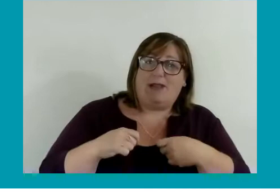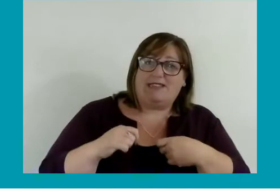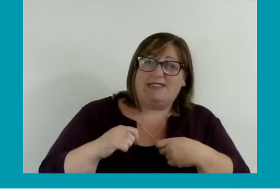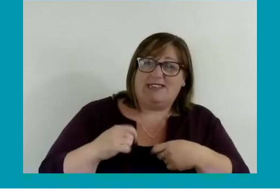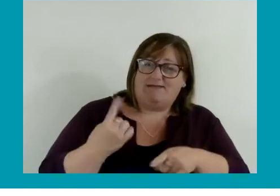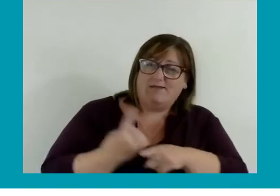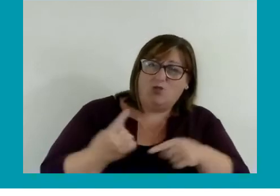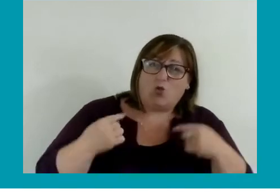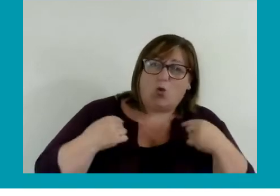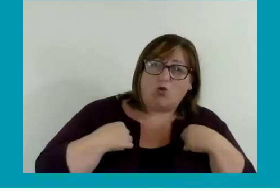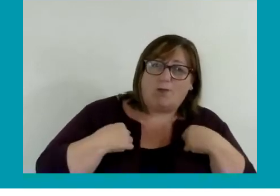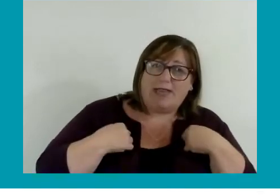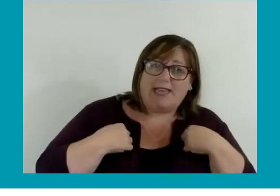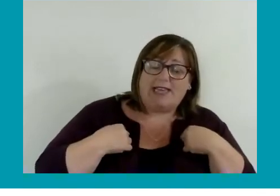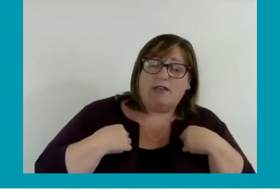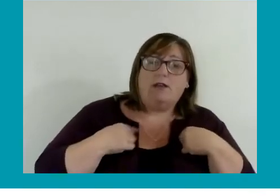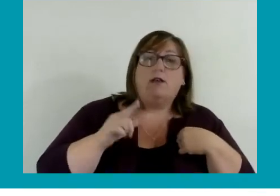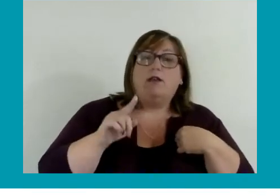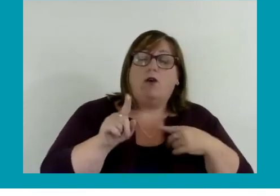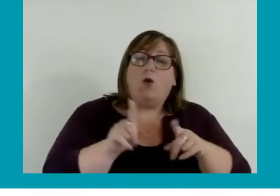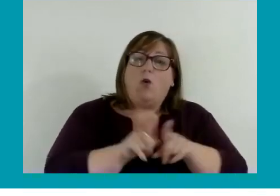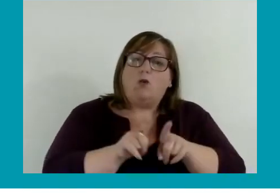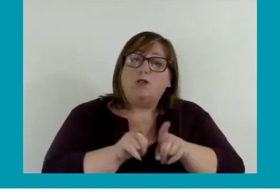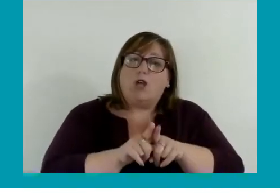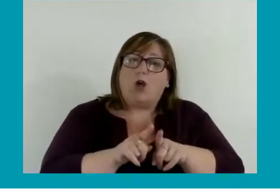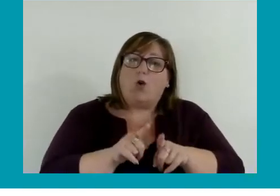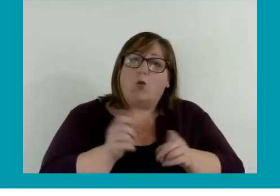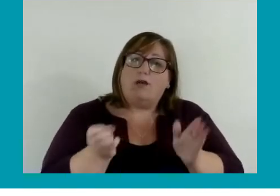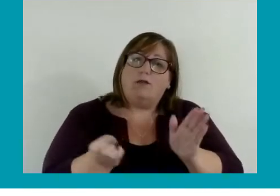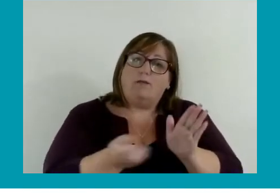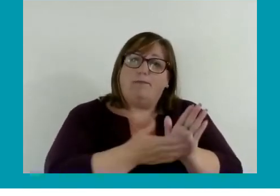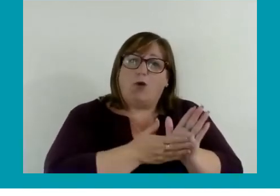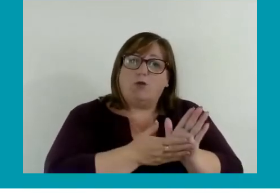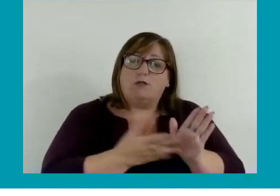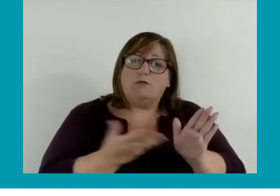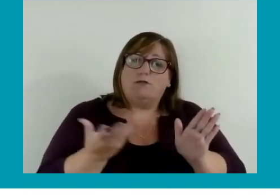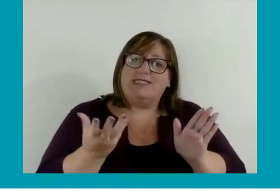our salary ranges and i find it odd that some organizations choose not to do that but we try